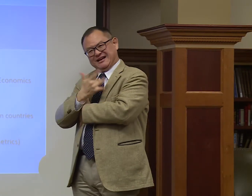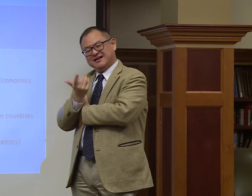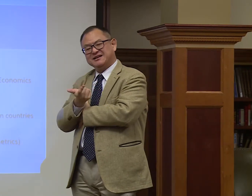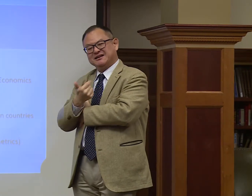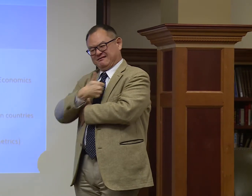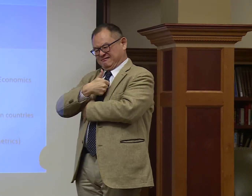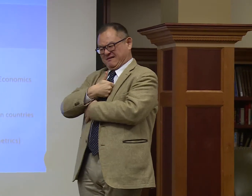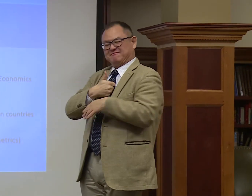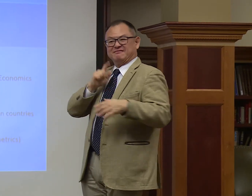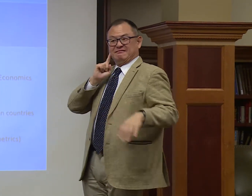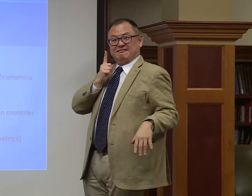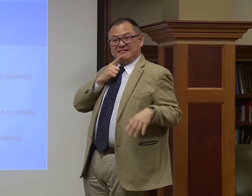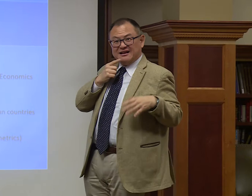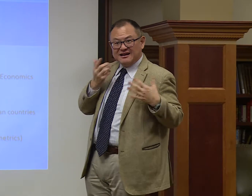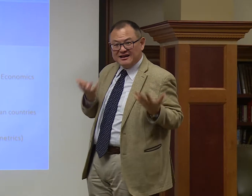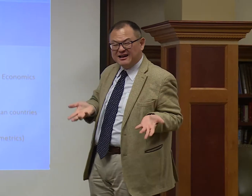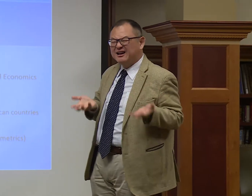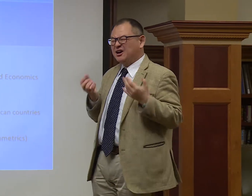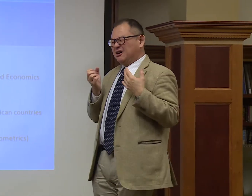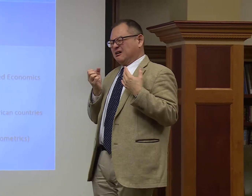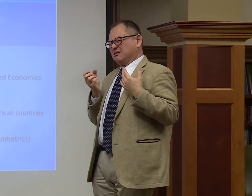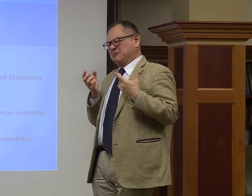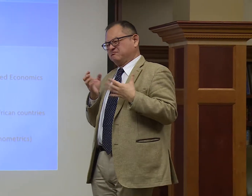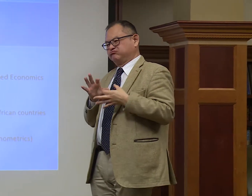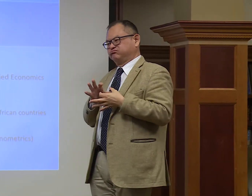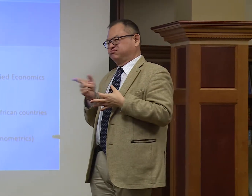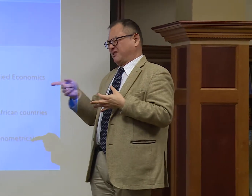Again, I'm Deaf,